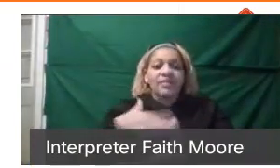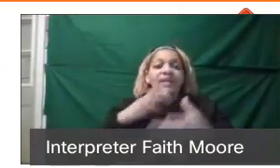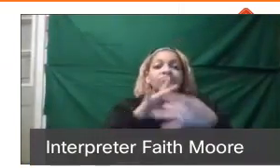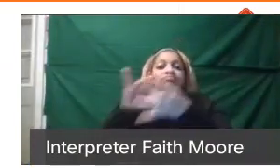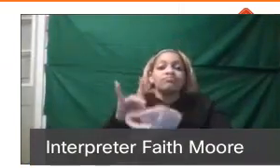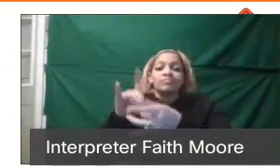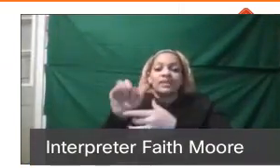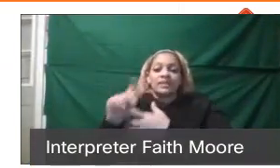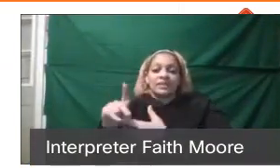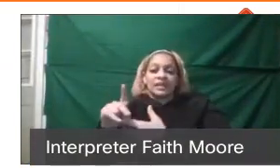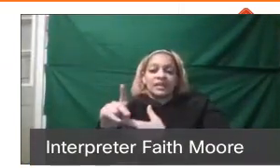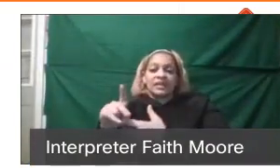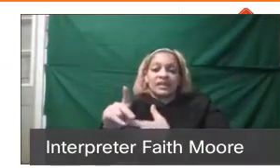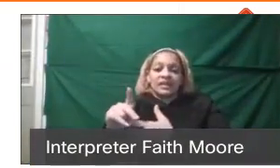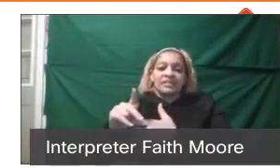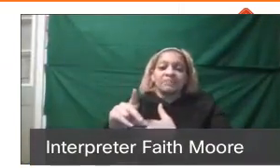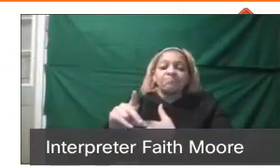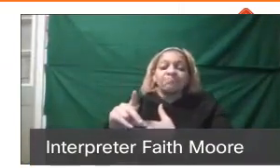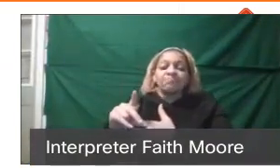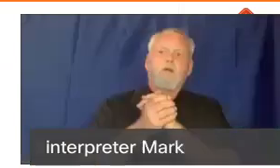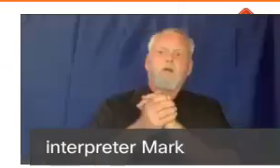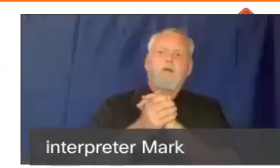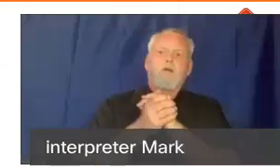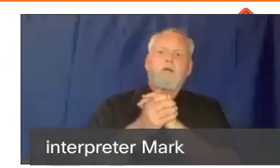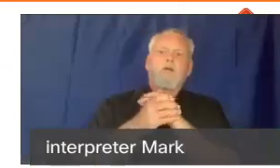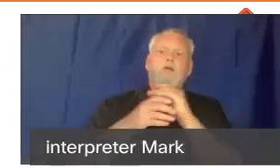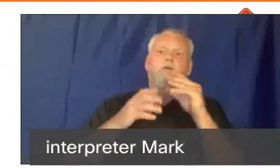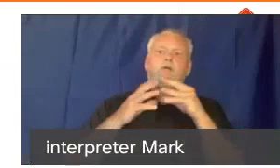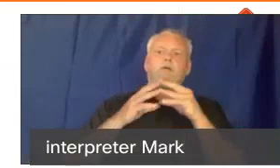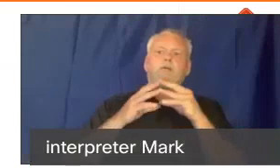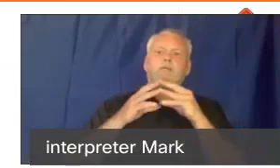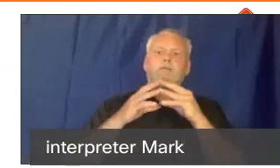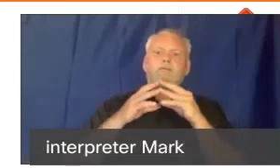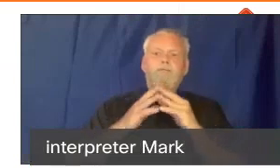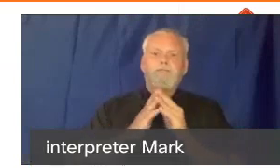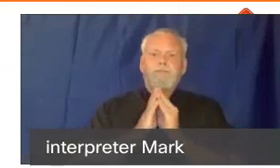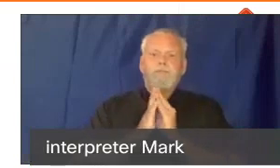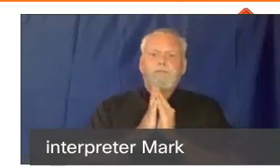Get the stinking to straight to the project base and you will find this presentation.